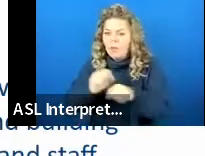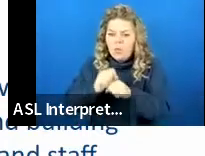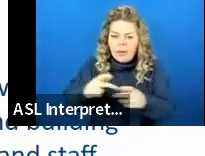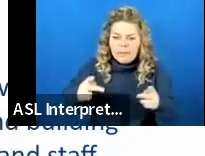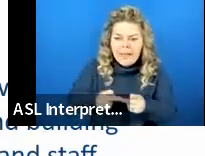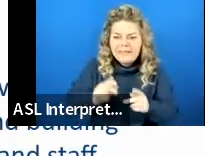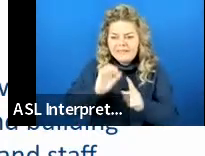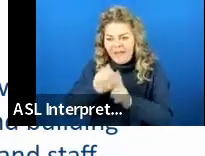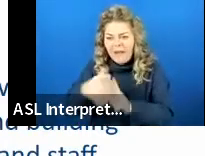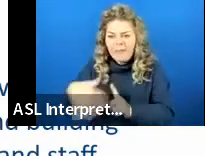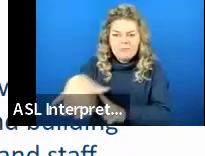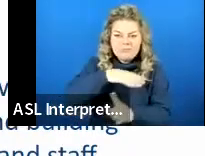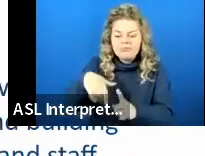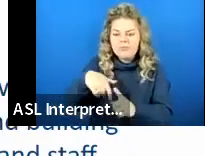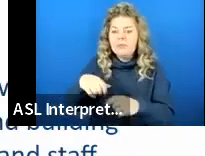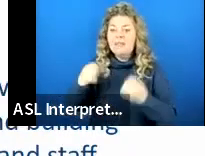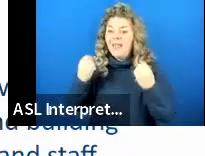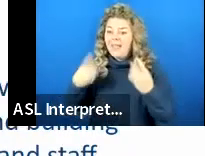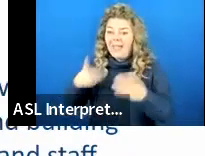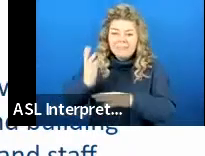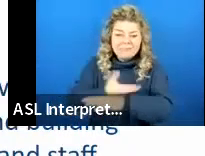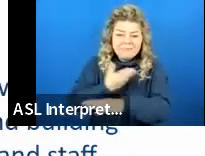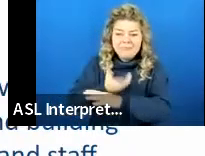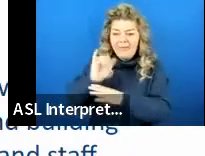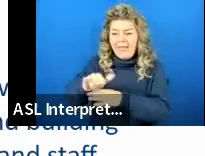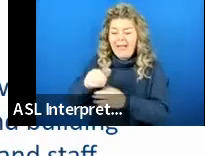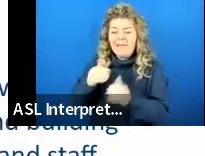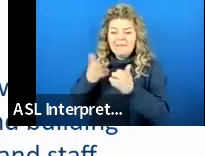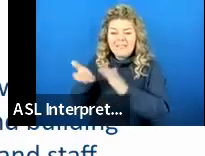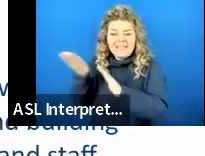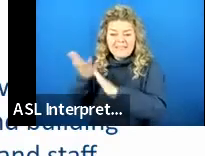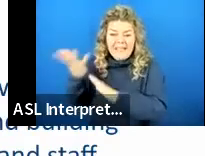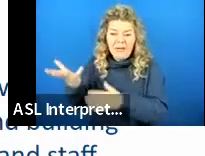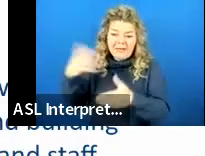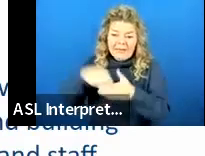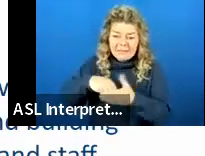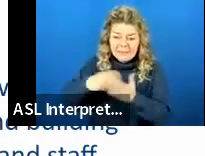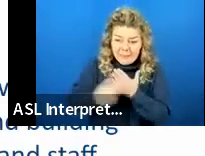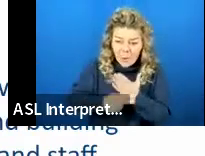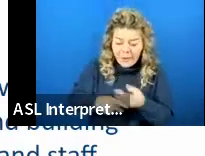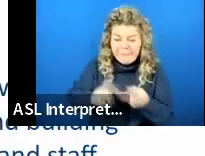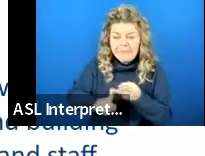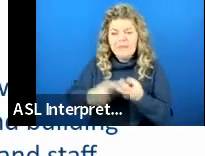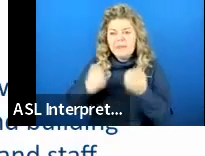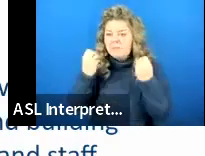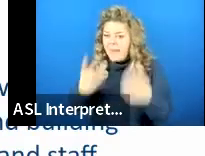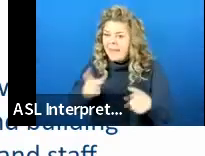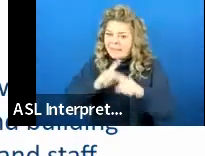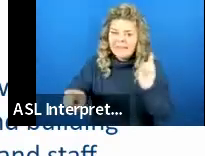They reconstituted the facilitator engagement program, a network of staff experts across campus units